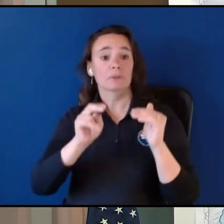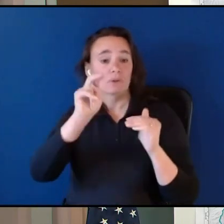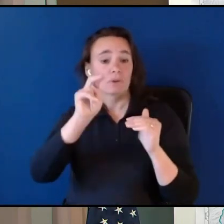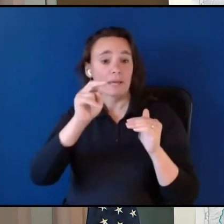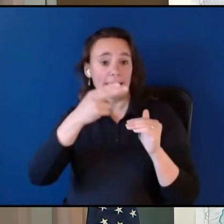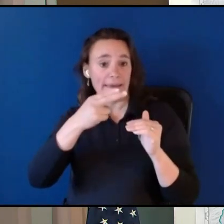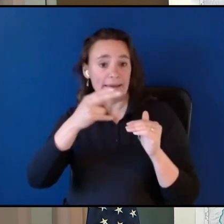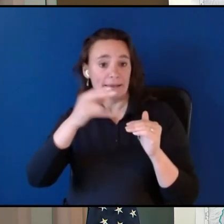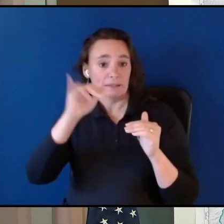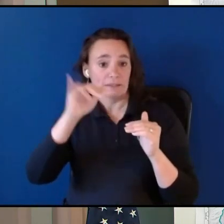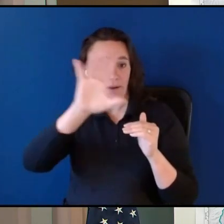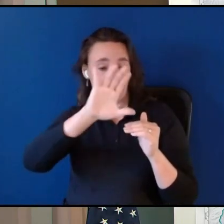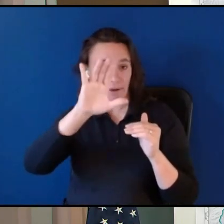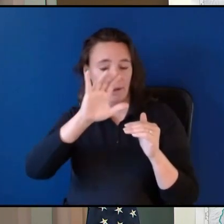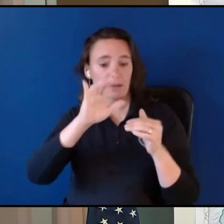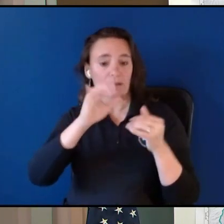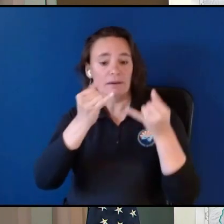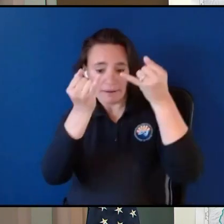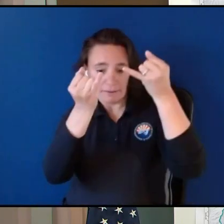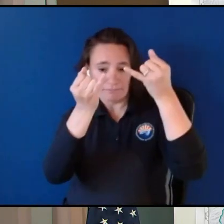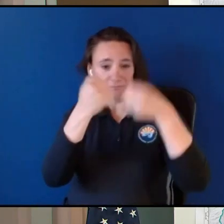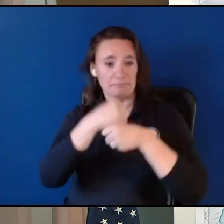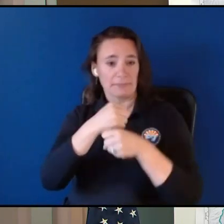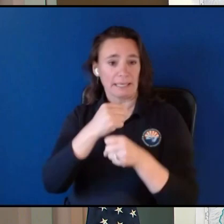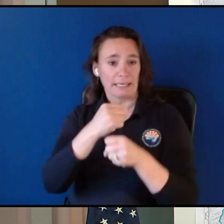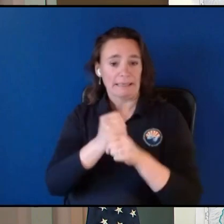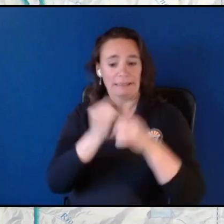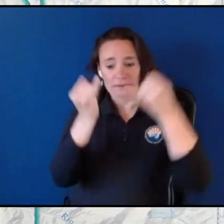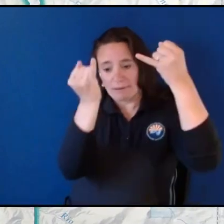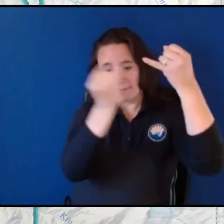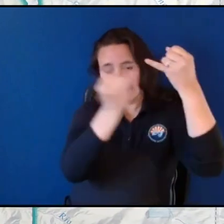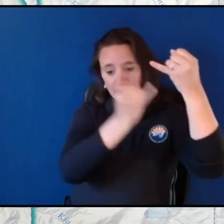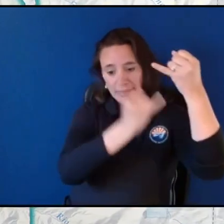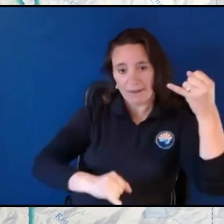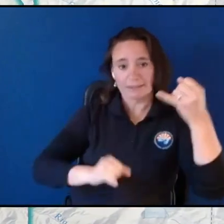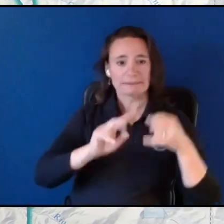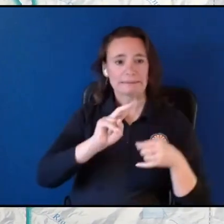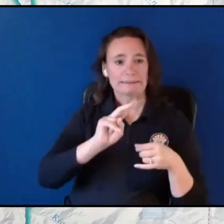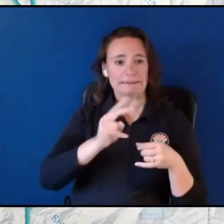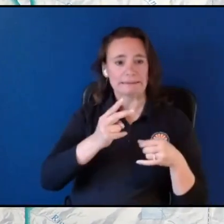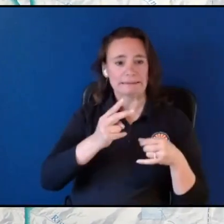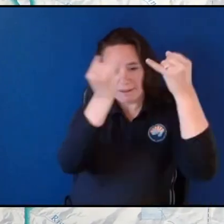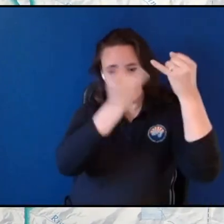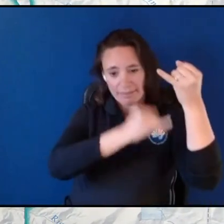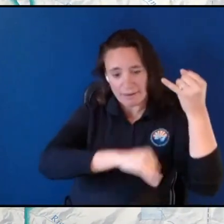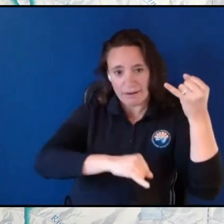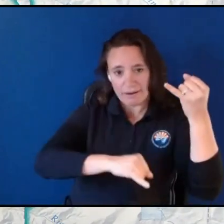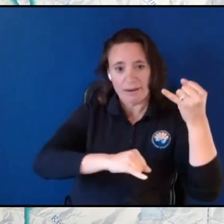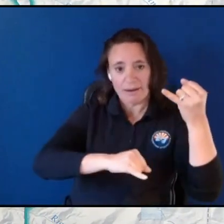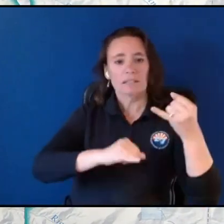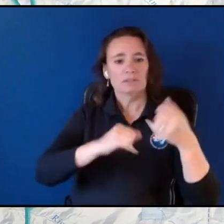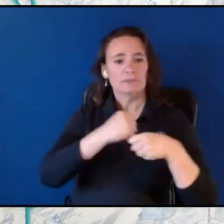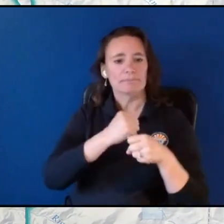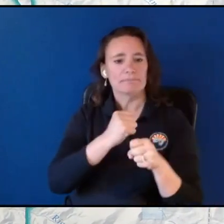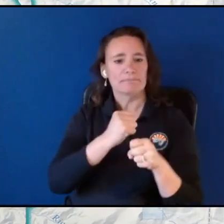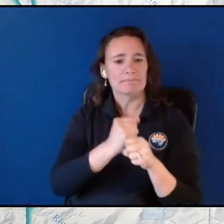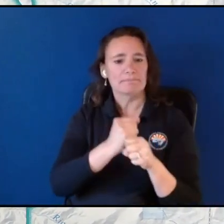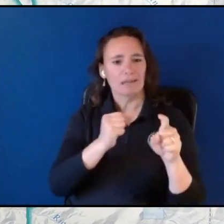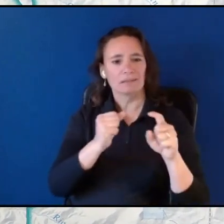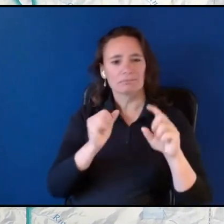putting contingency lining which is our secondary line to to create that kind of buffer for the communities of